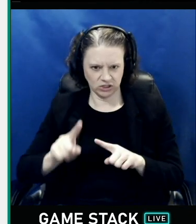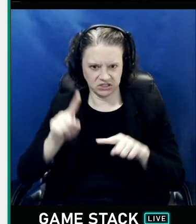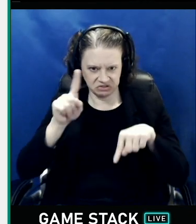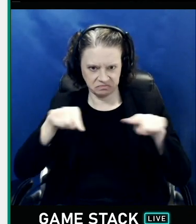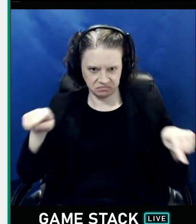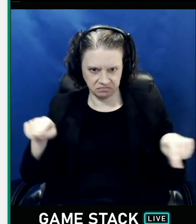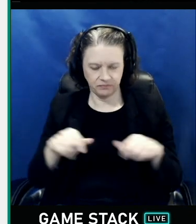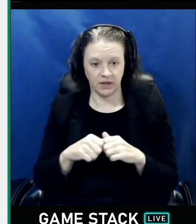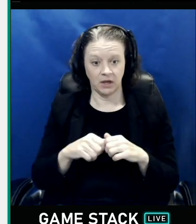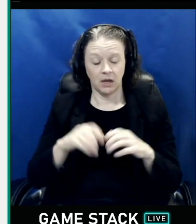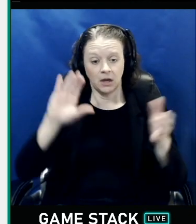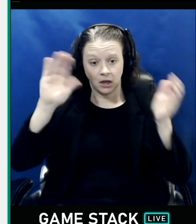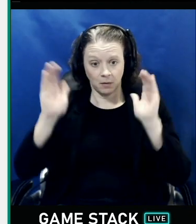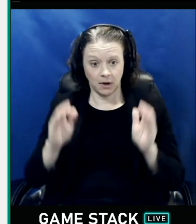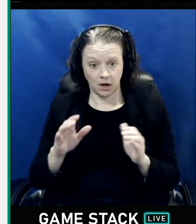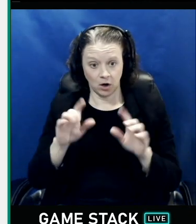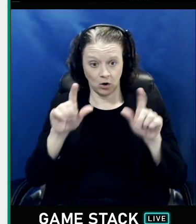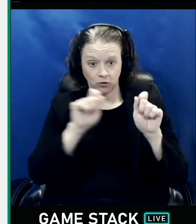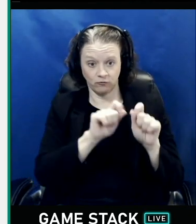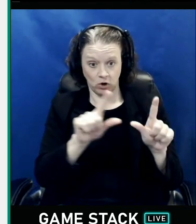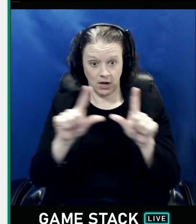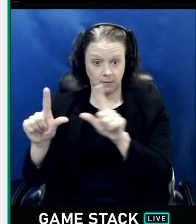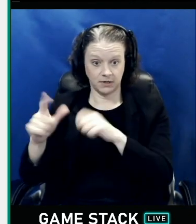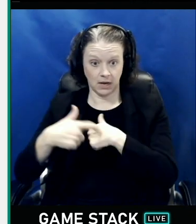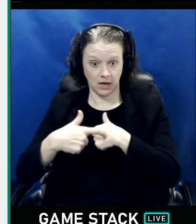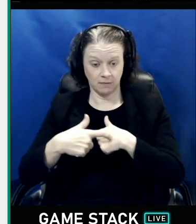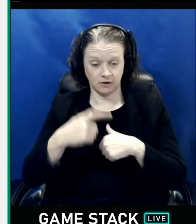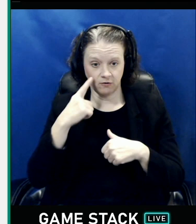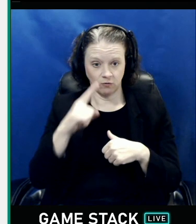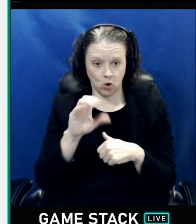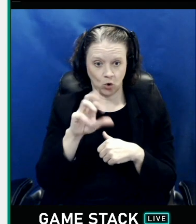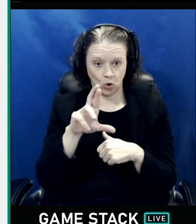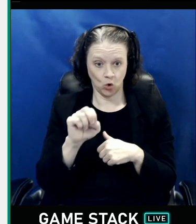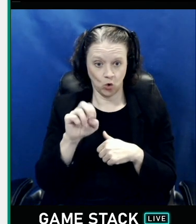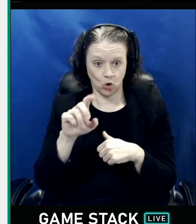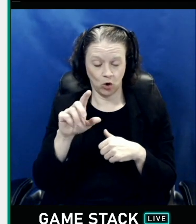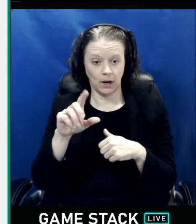Compare the frame times of the effective default corelimit equals 14%